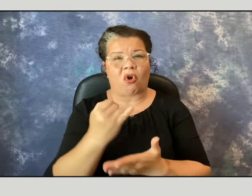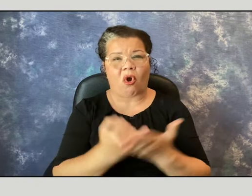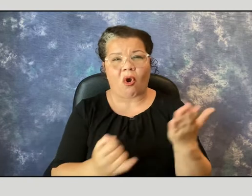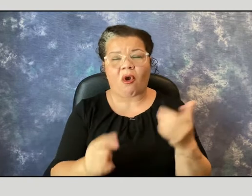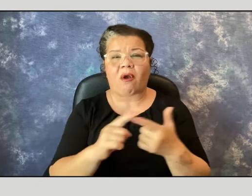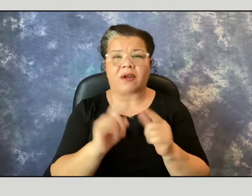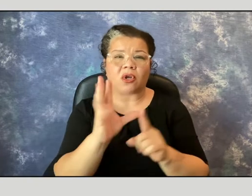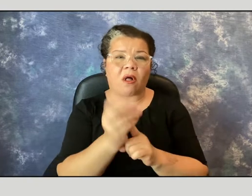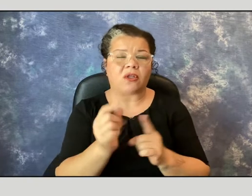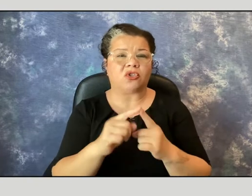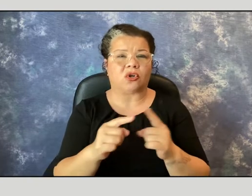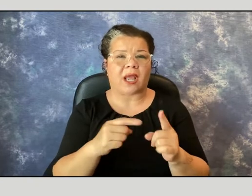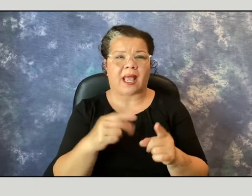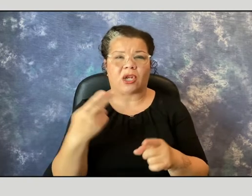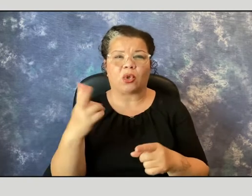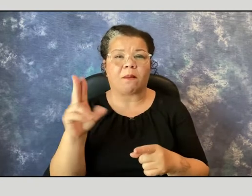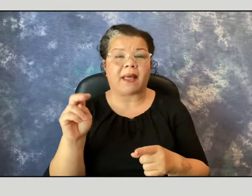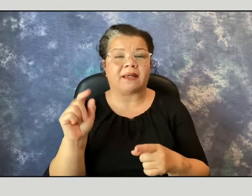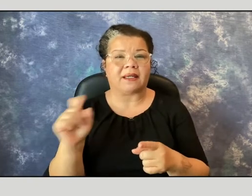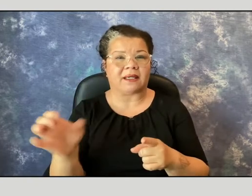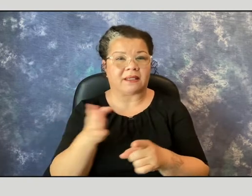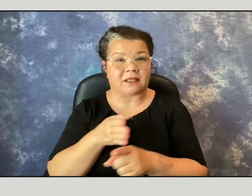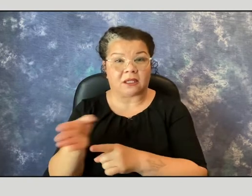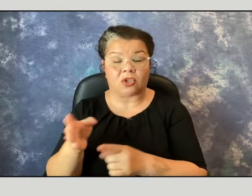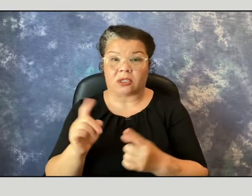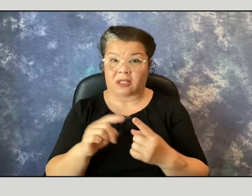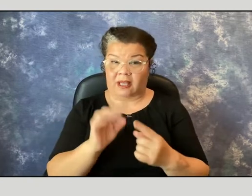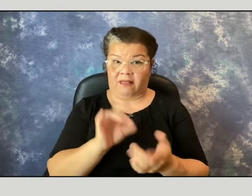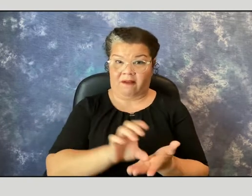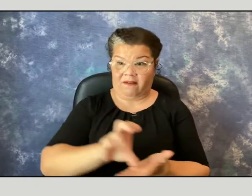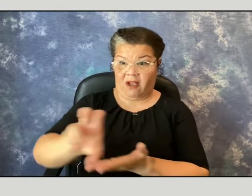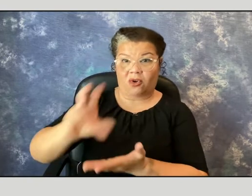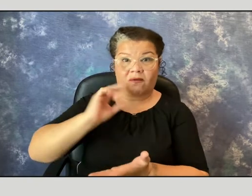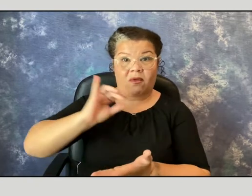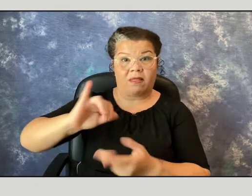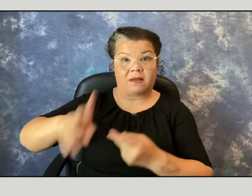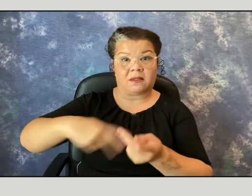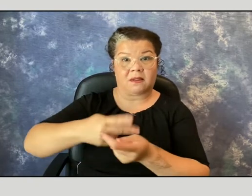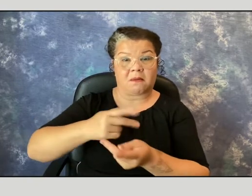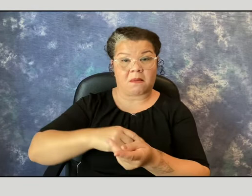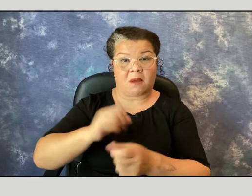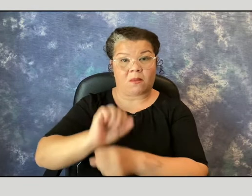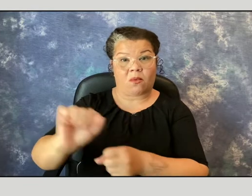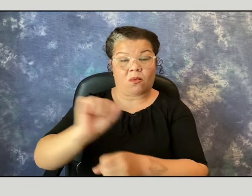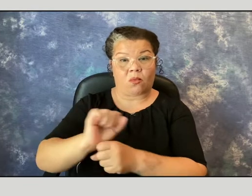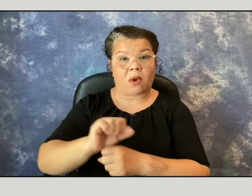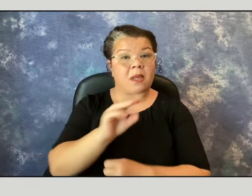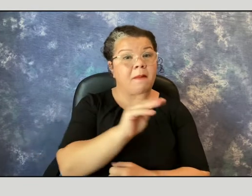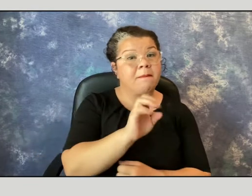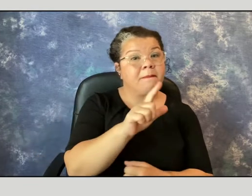So as leading funders in such work in Puerto Rico and the diaspora, Mellon has made over 30 grants totaling